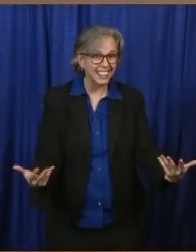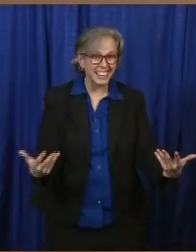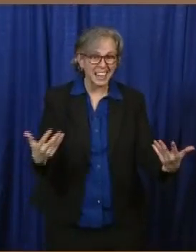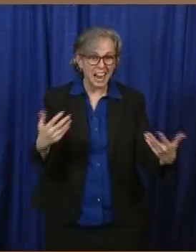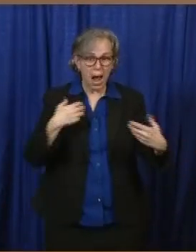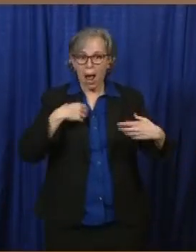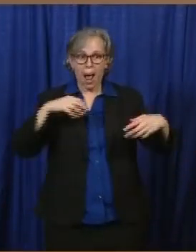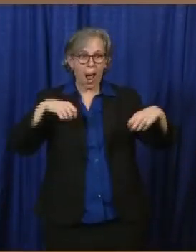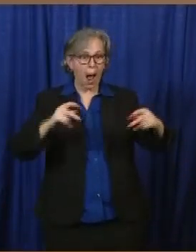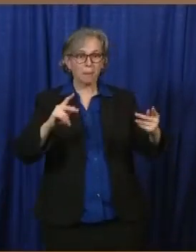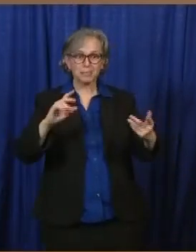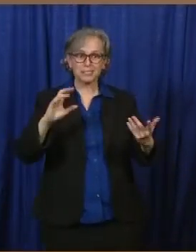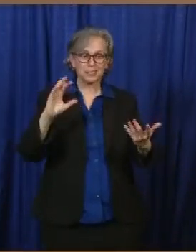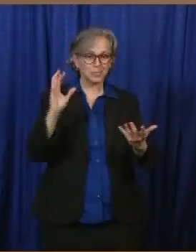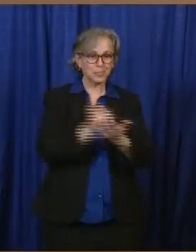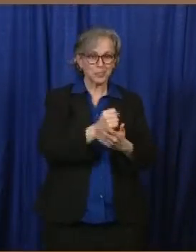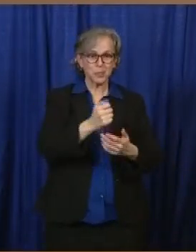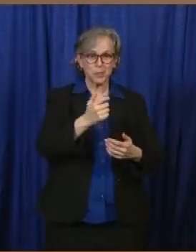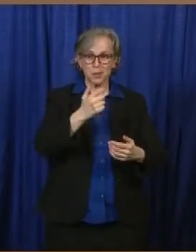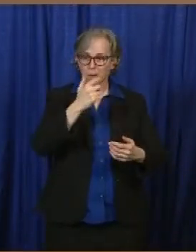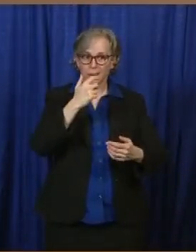OF COURSE I DIDN'T KNOW THAT